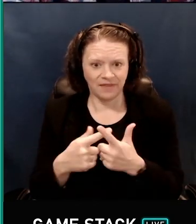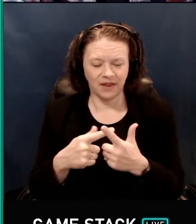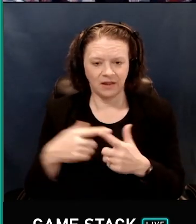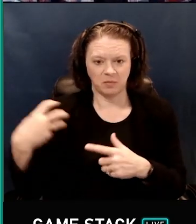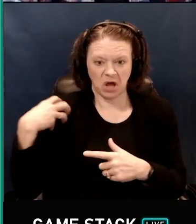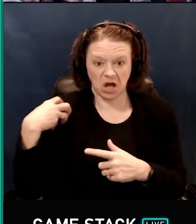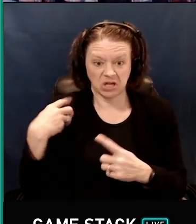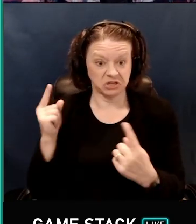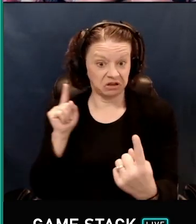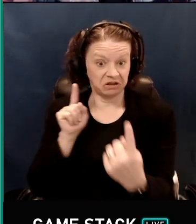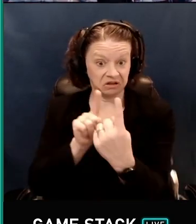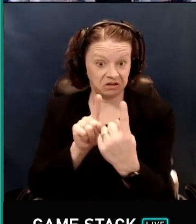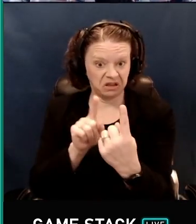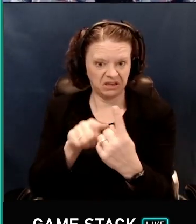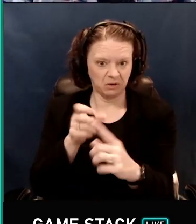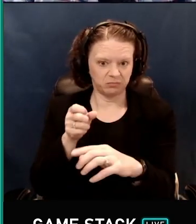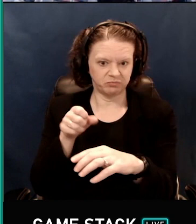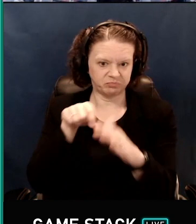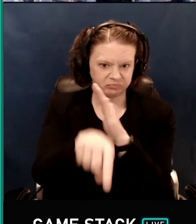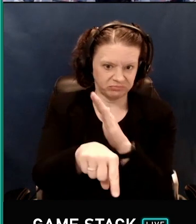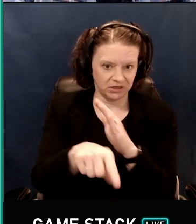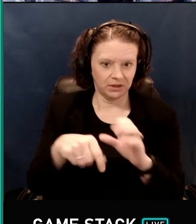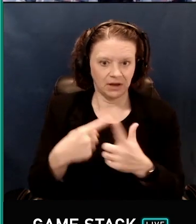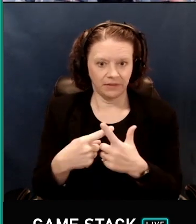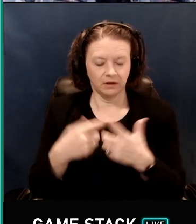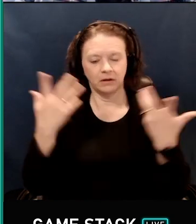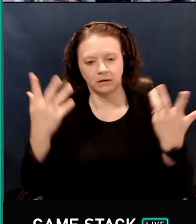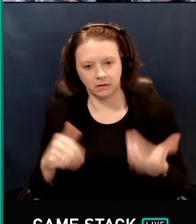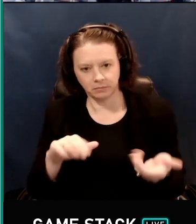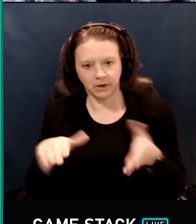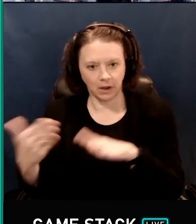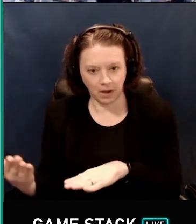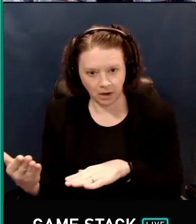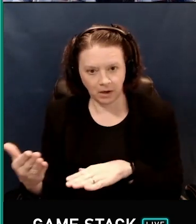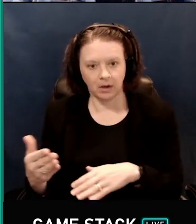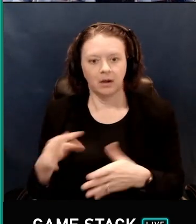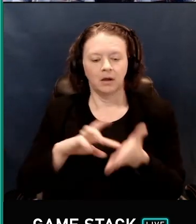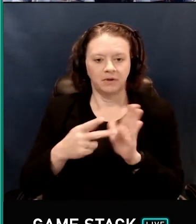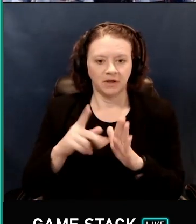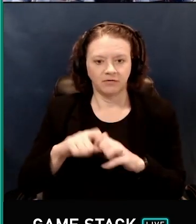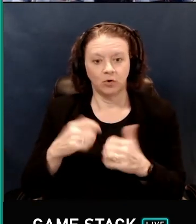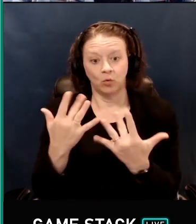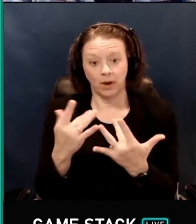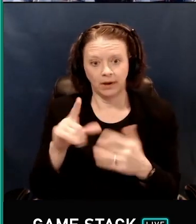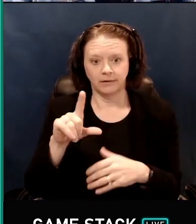maybe about ten seconds, and I have to wait another 20 seconds, 30 seconds to try again. Also, not a very good experience.